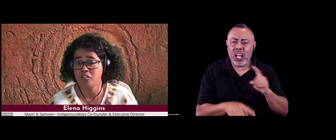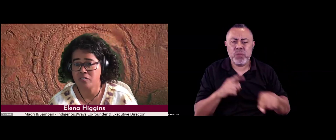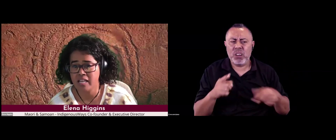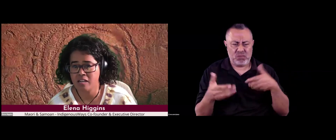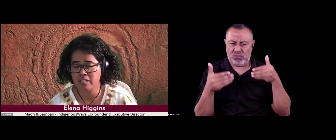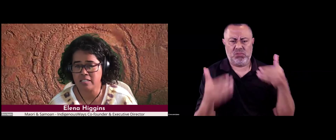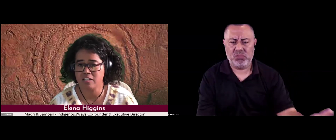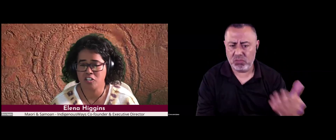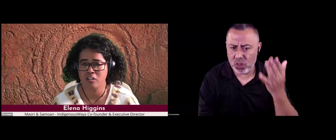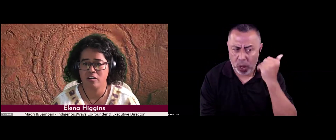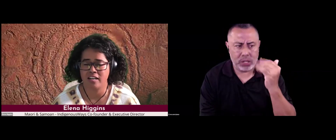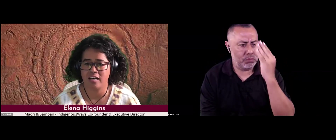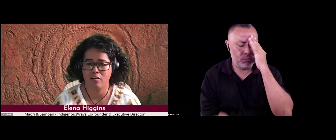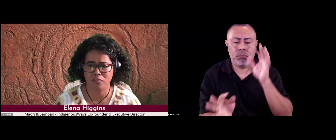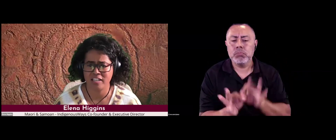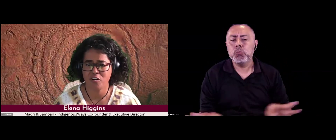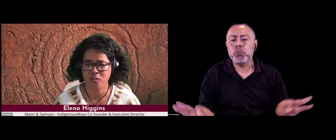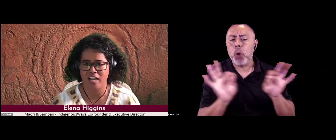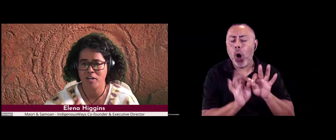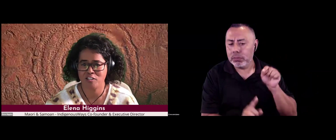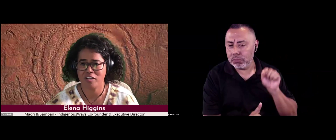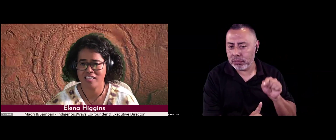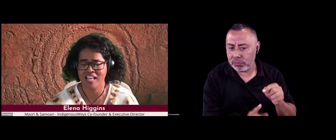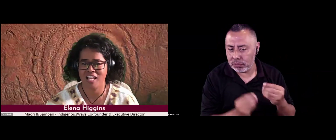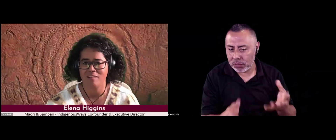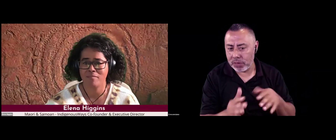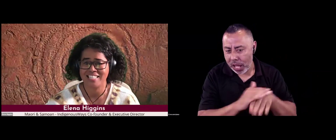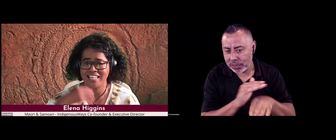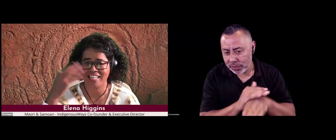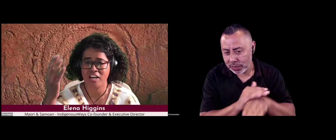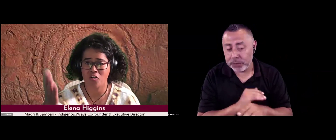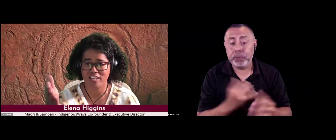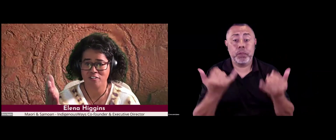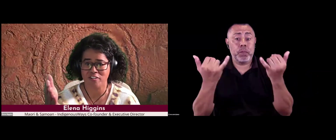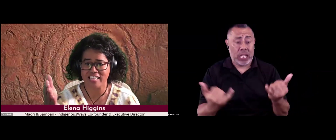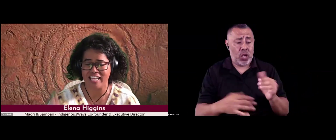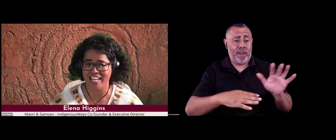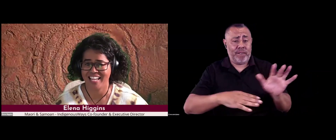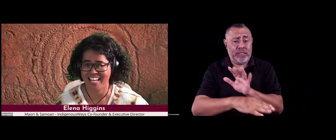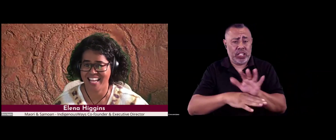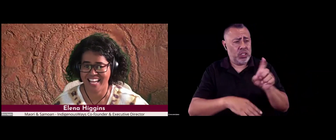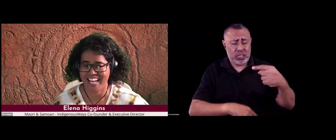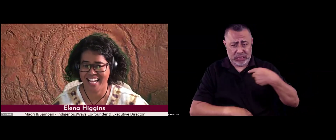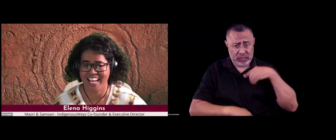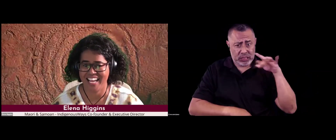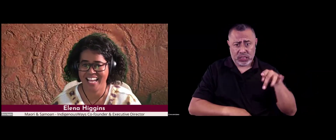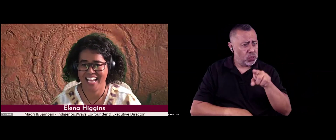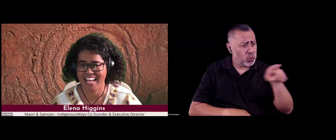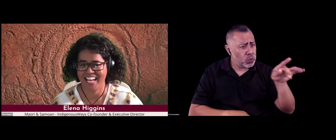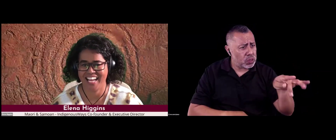So what I'm gonna do now is I'm gonna share a video. Am I doing that? My Selena or are you doing that?